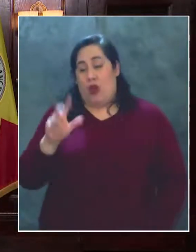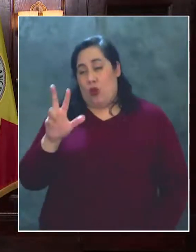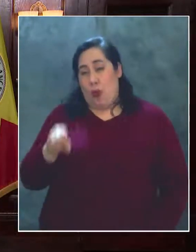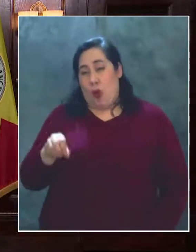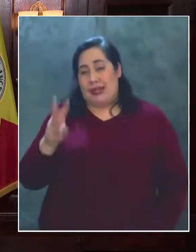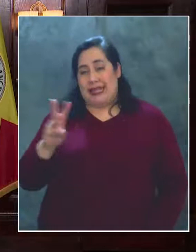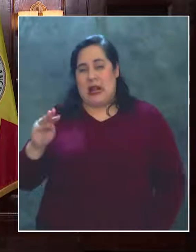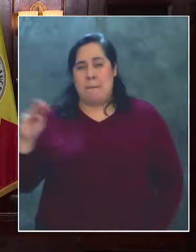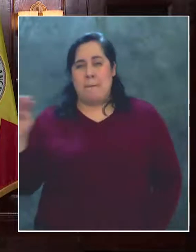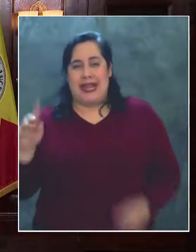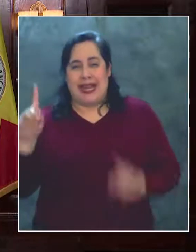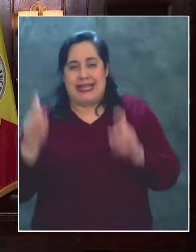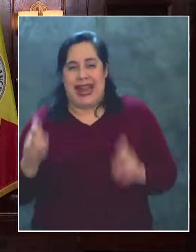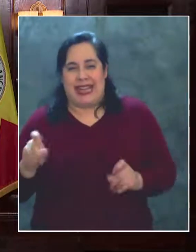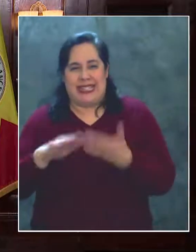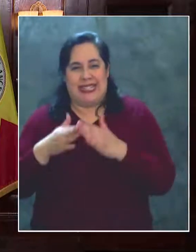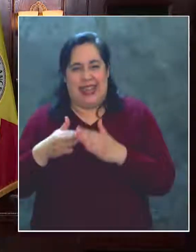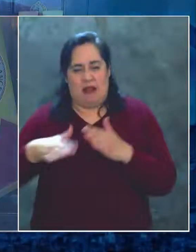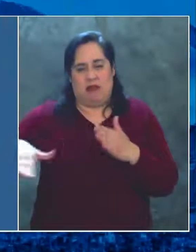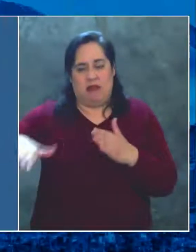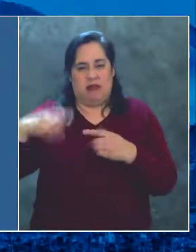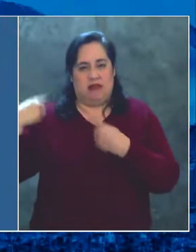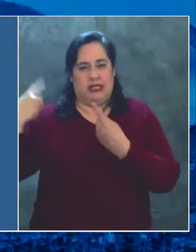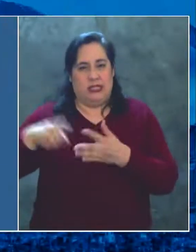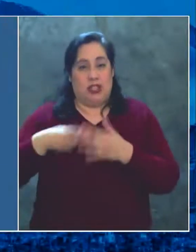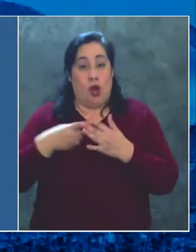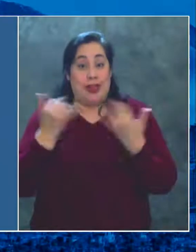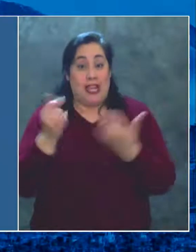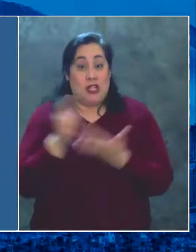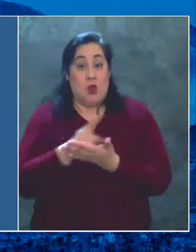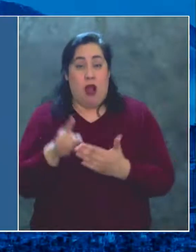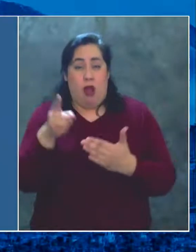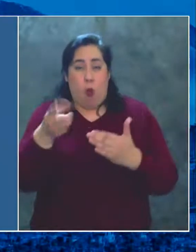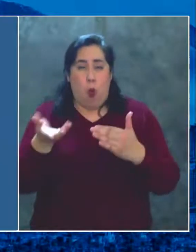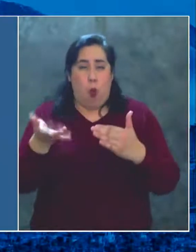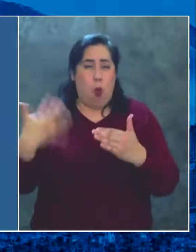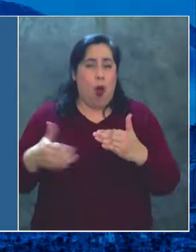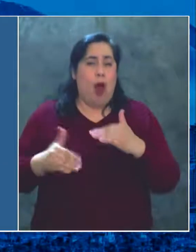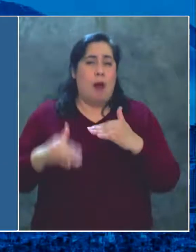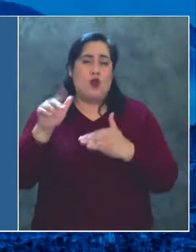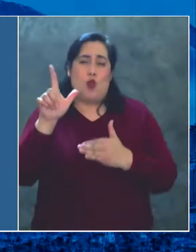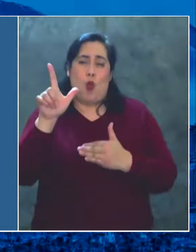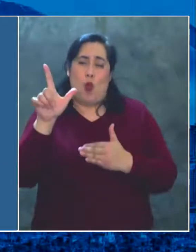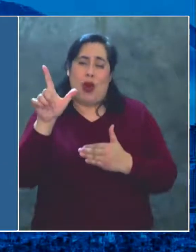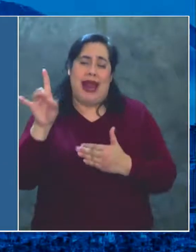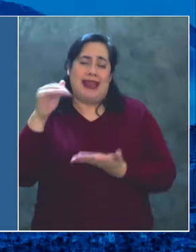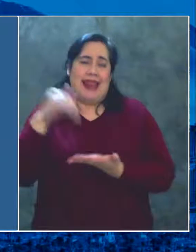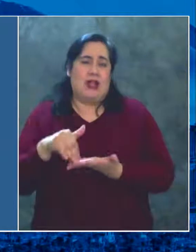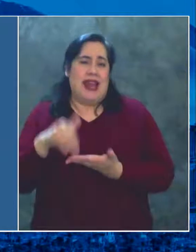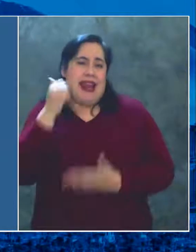THIS WEEK WE'RE CONDUCTING UP TO 28,000 TESTS A DAY AND NOW THAT WE'RE TRANSITIONING THE